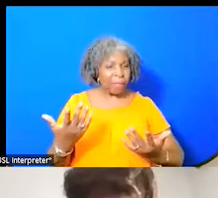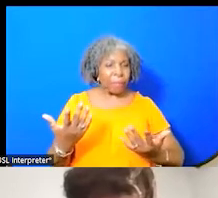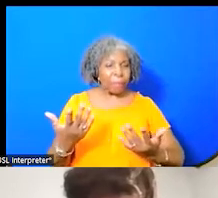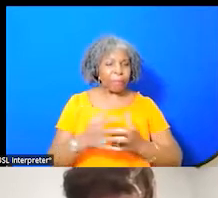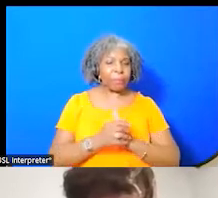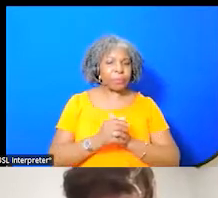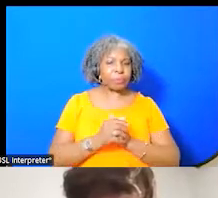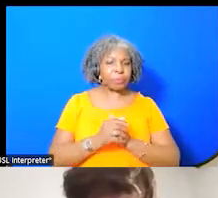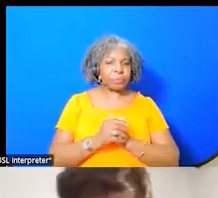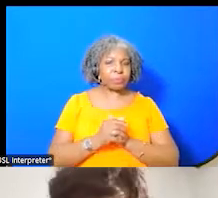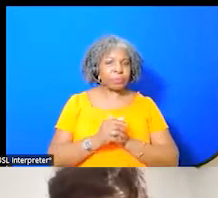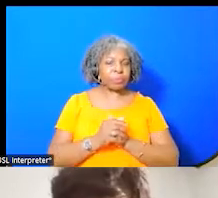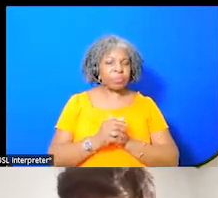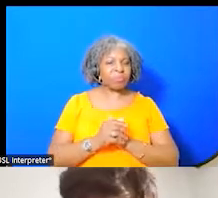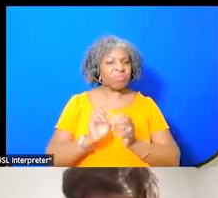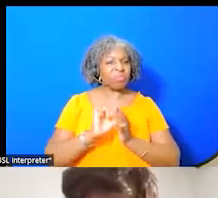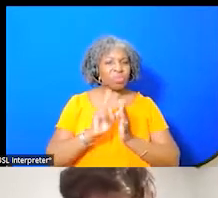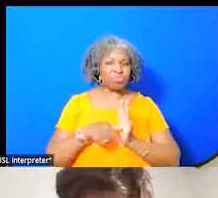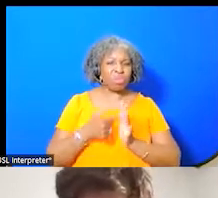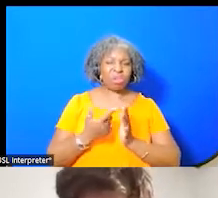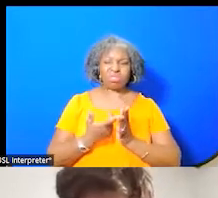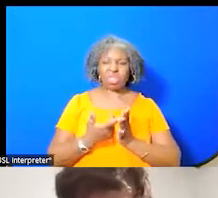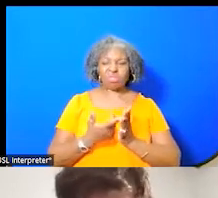They - the project is going to manifest in four different ways,